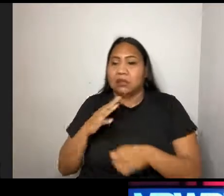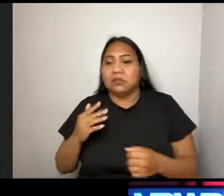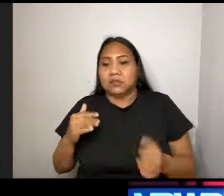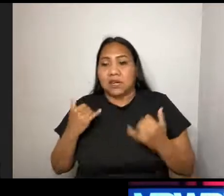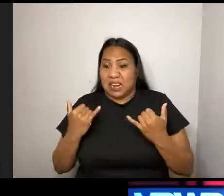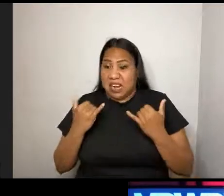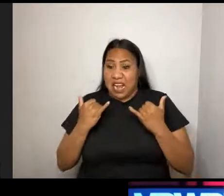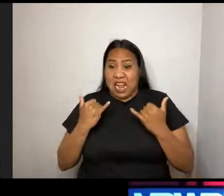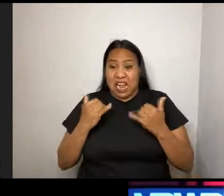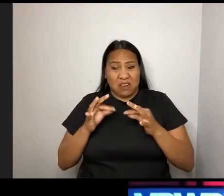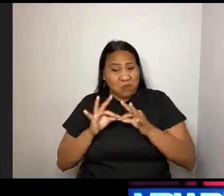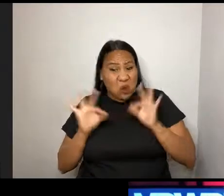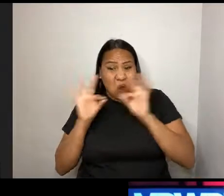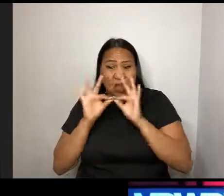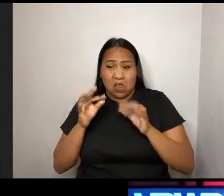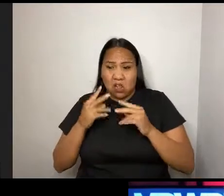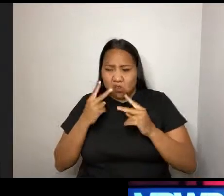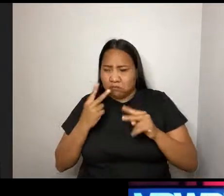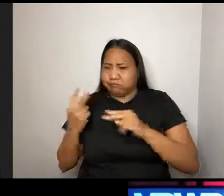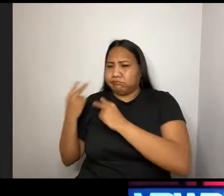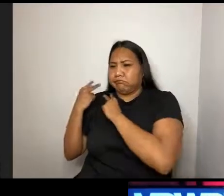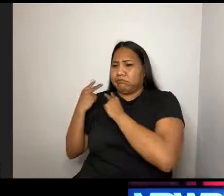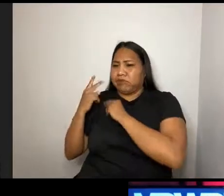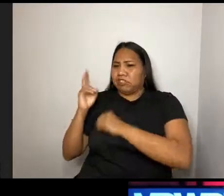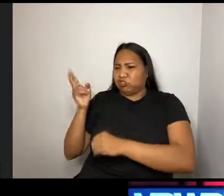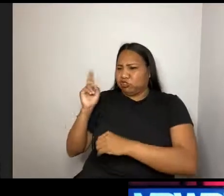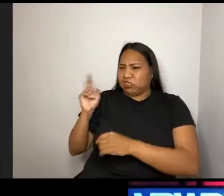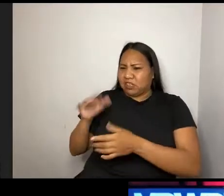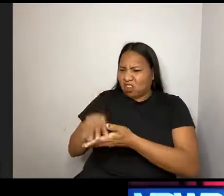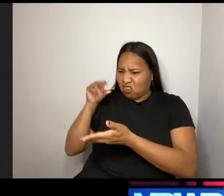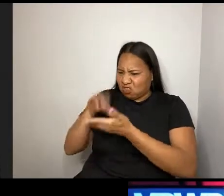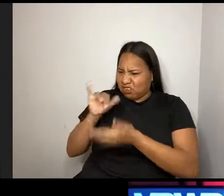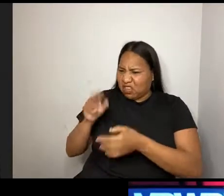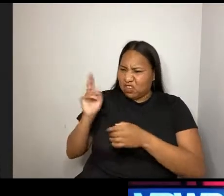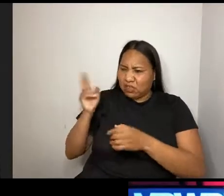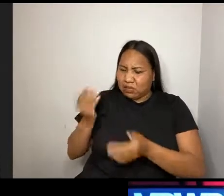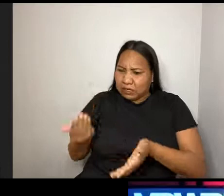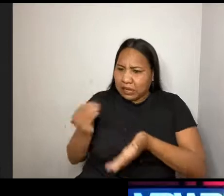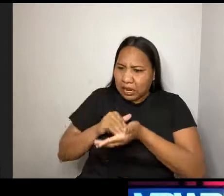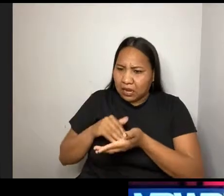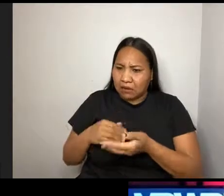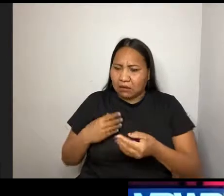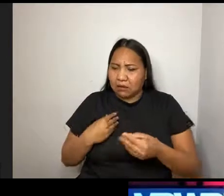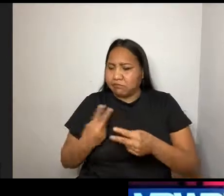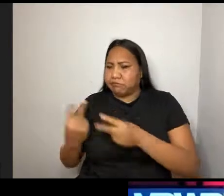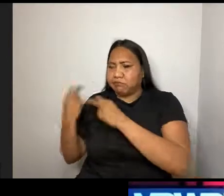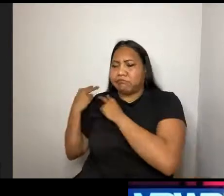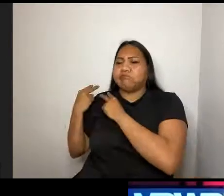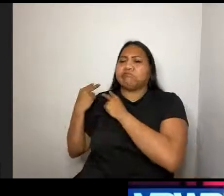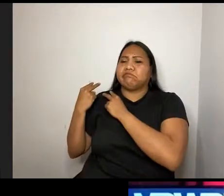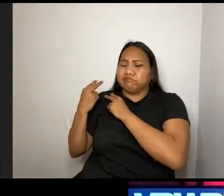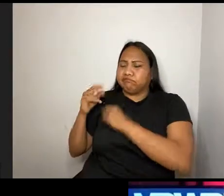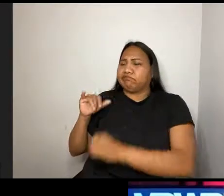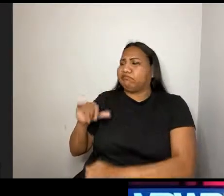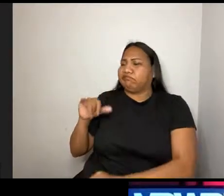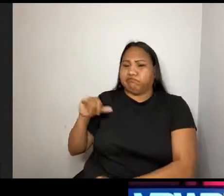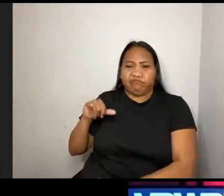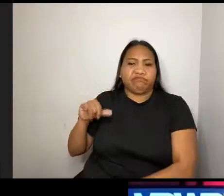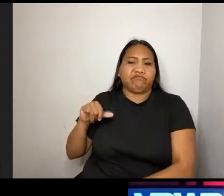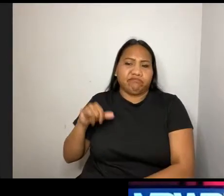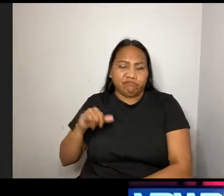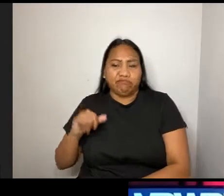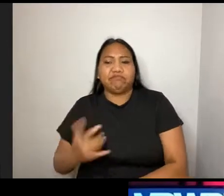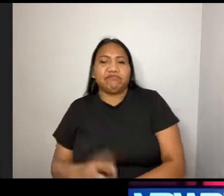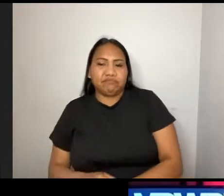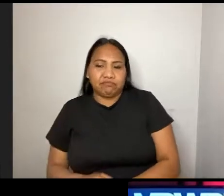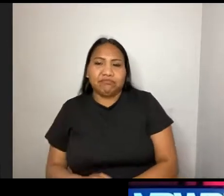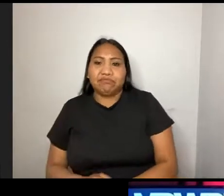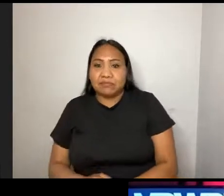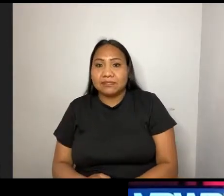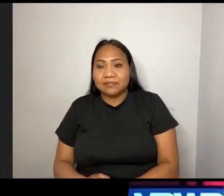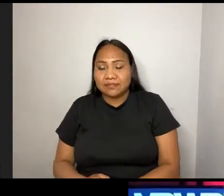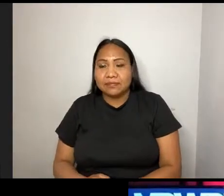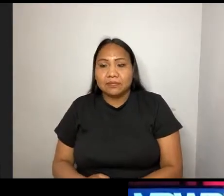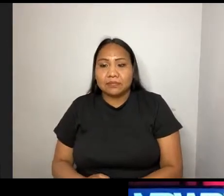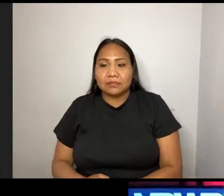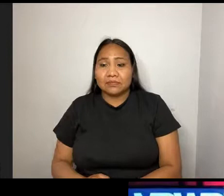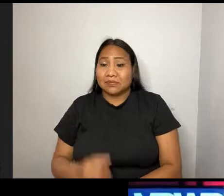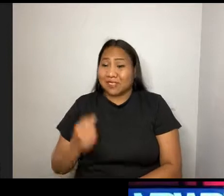history. All of us. I think all of this kind of points to the topic today which is around